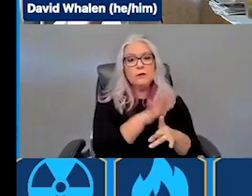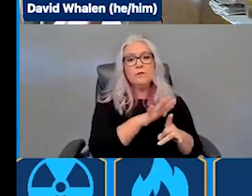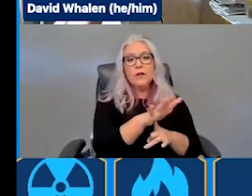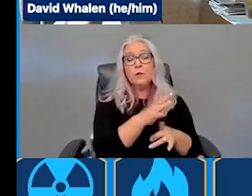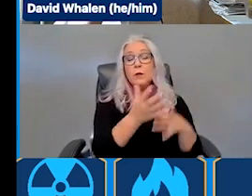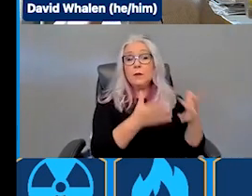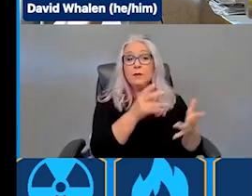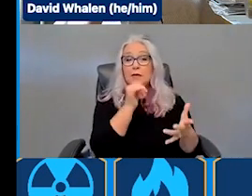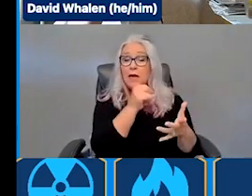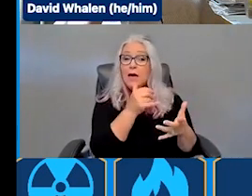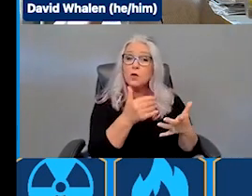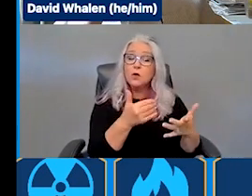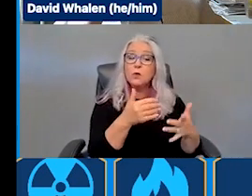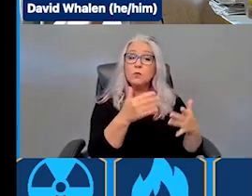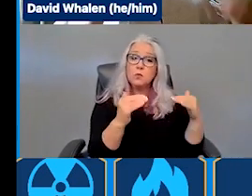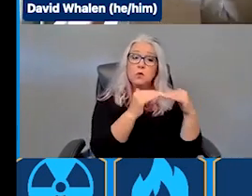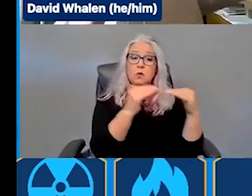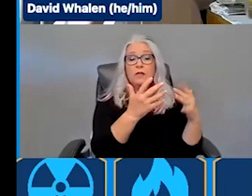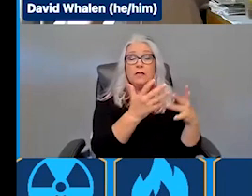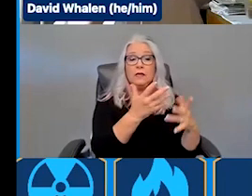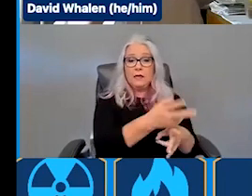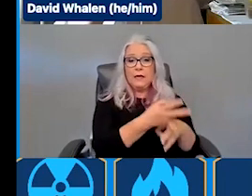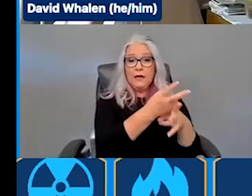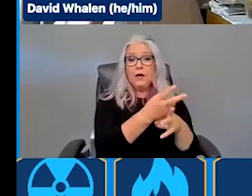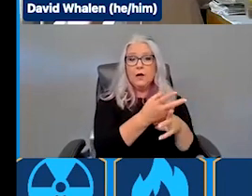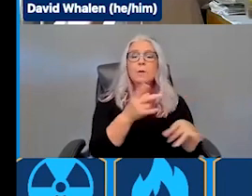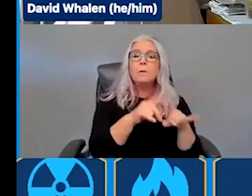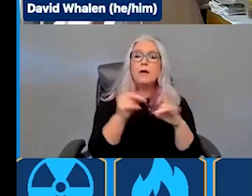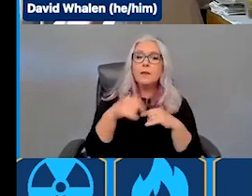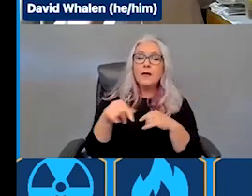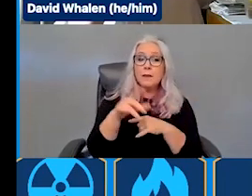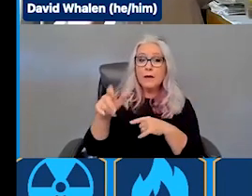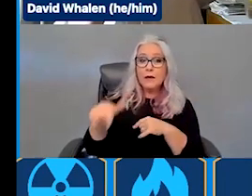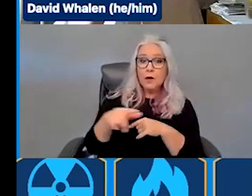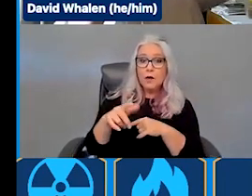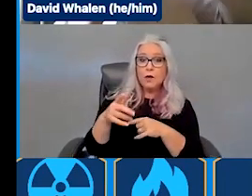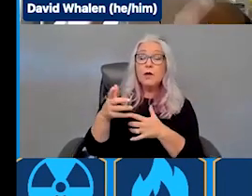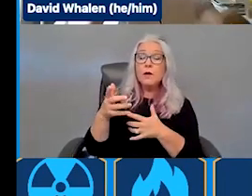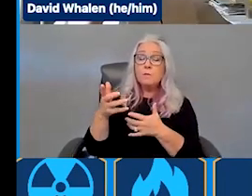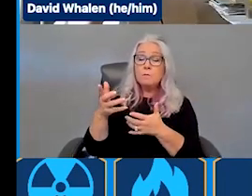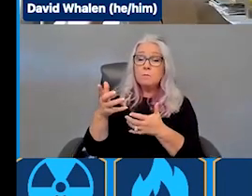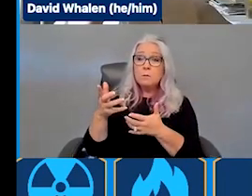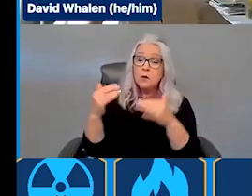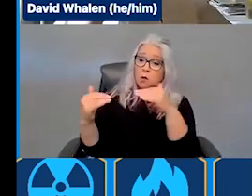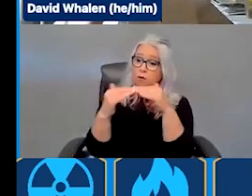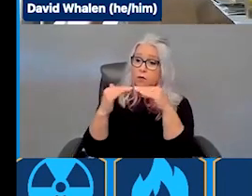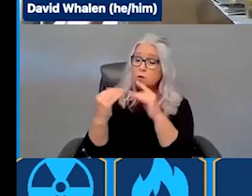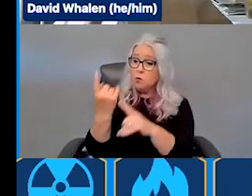care or what counts as care is equivalent in one respect but not in another. That is the